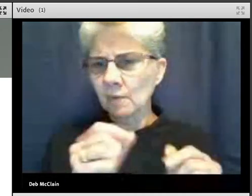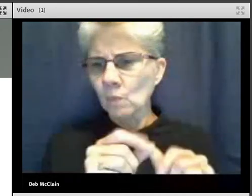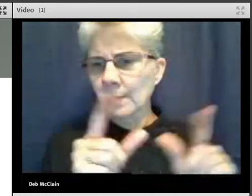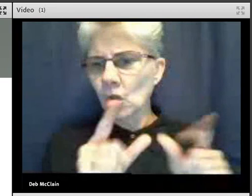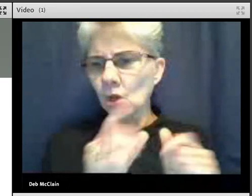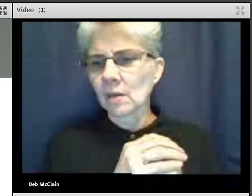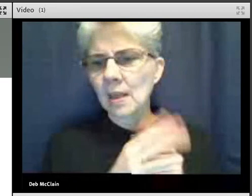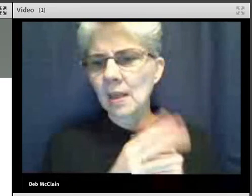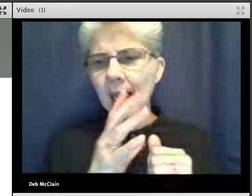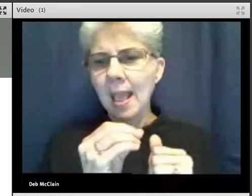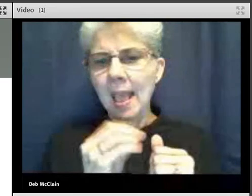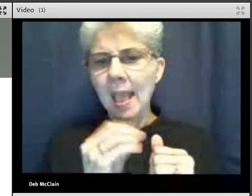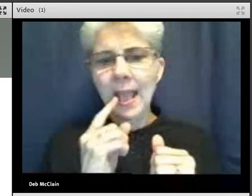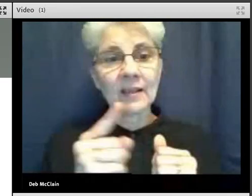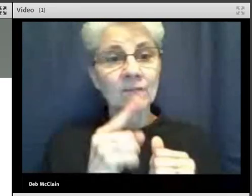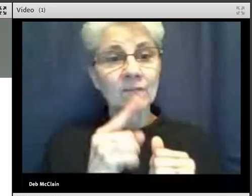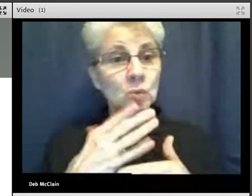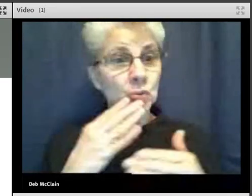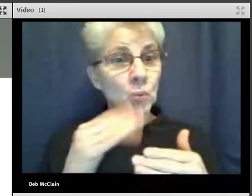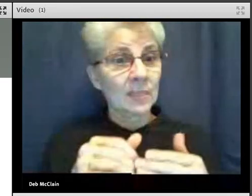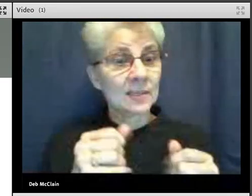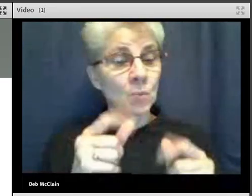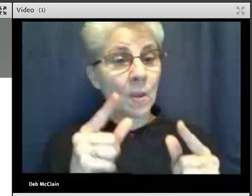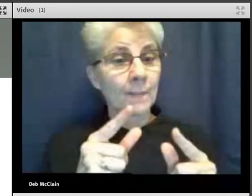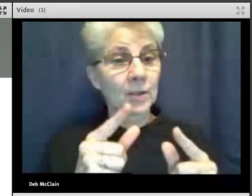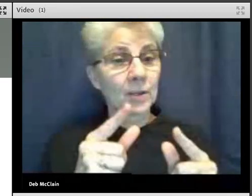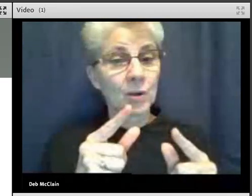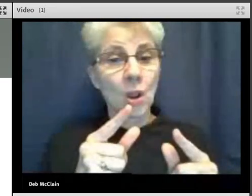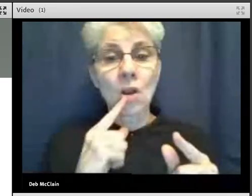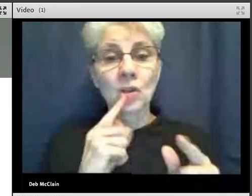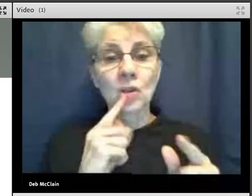Post: Thank you, Diane, [ Distorted audio ]